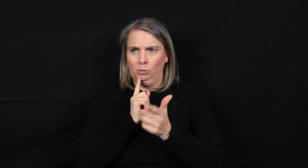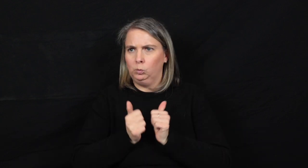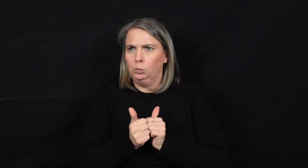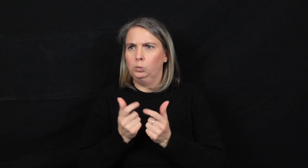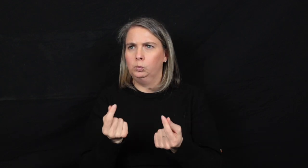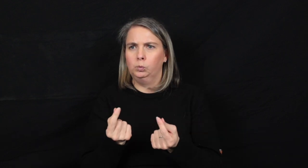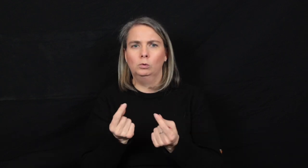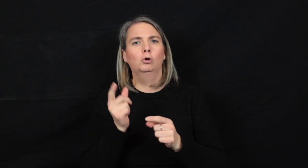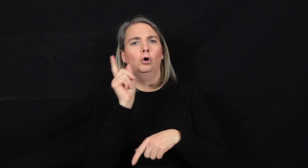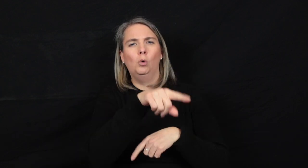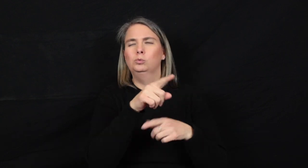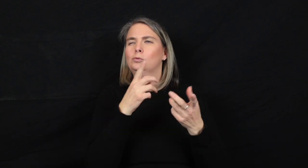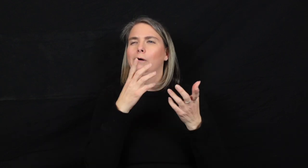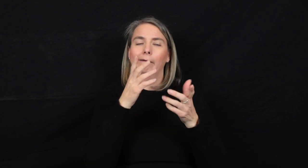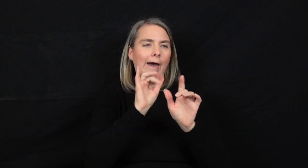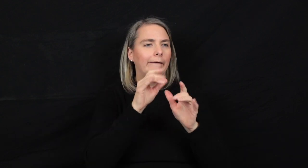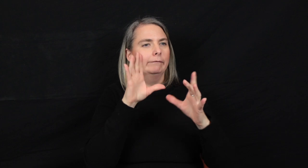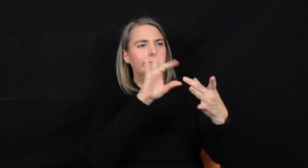if they are not sure what to do with their deaf child,